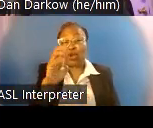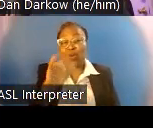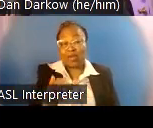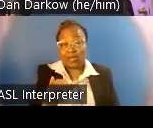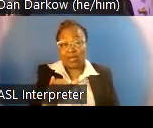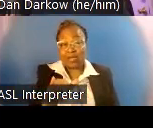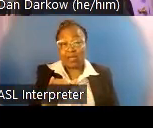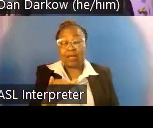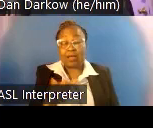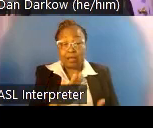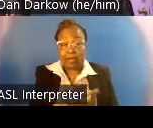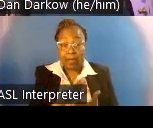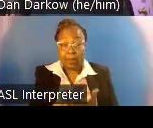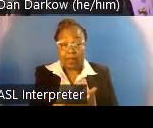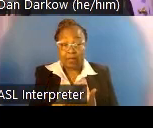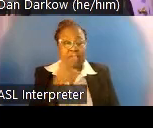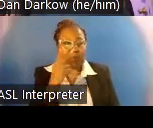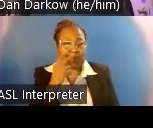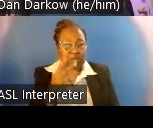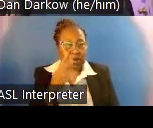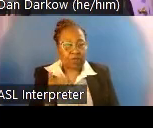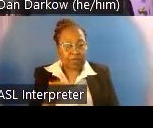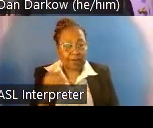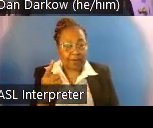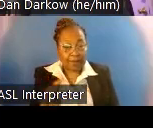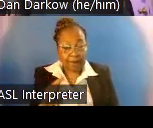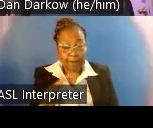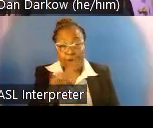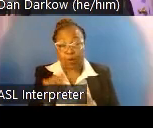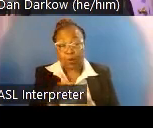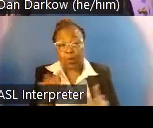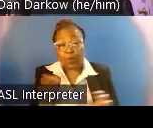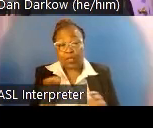And we were seeing this happening when we did outreach